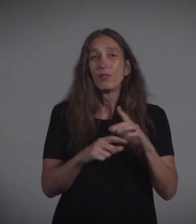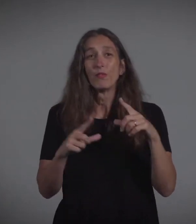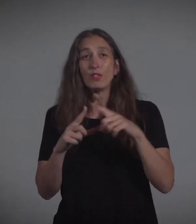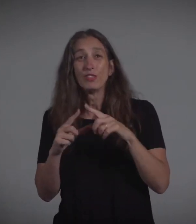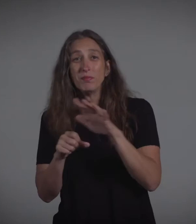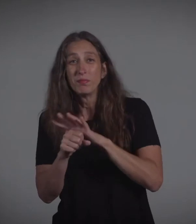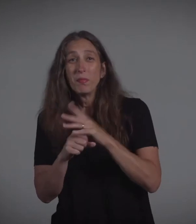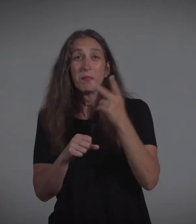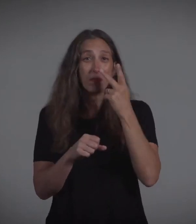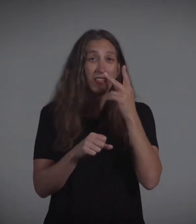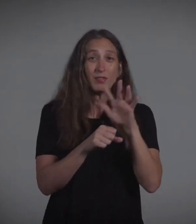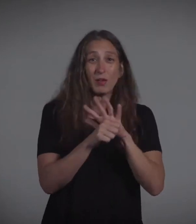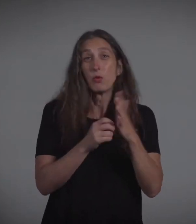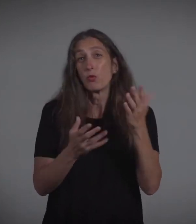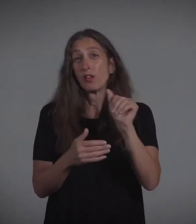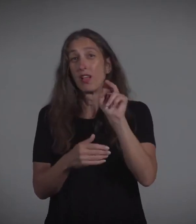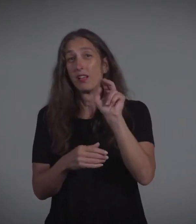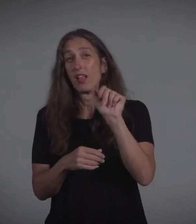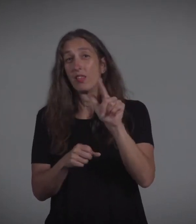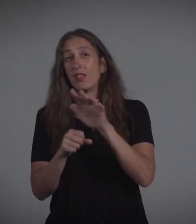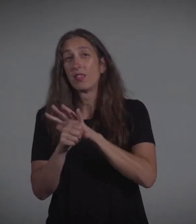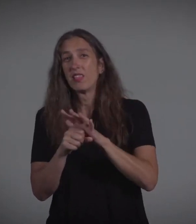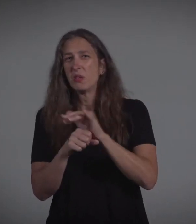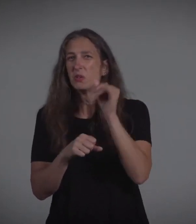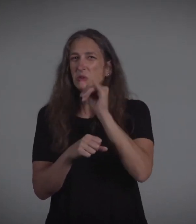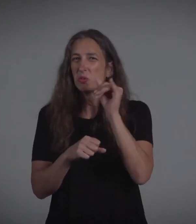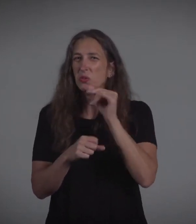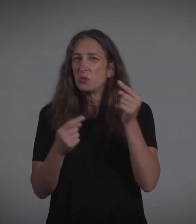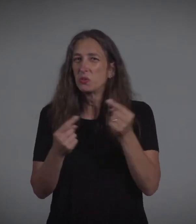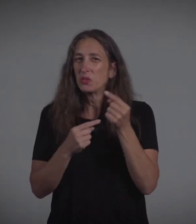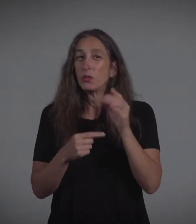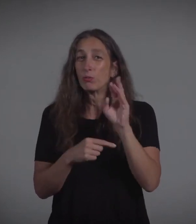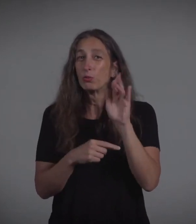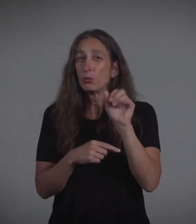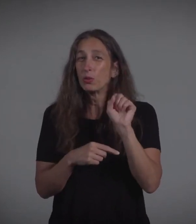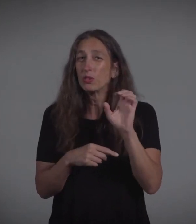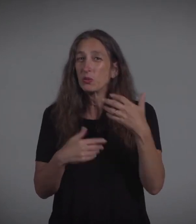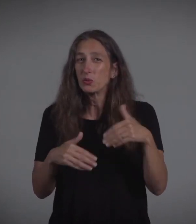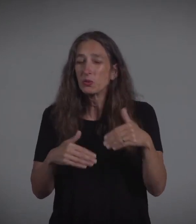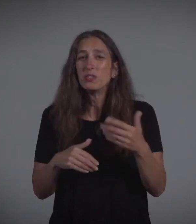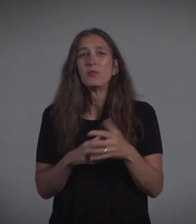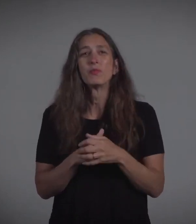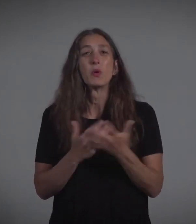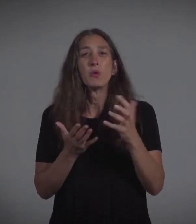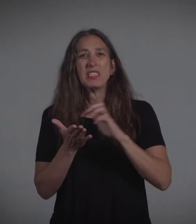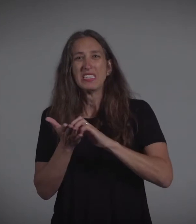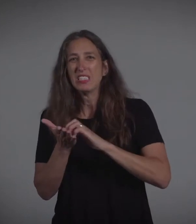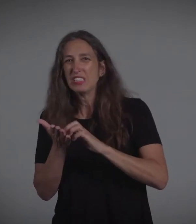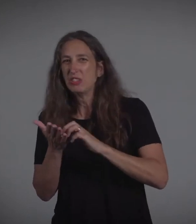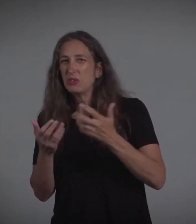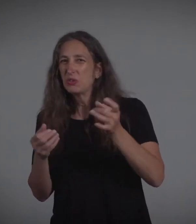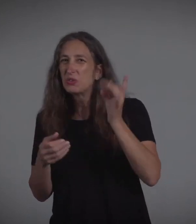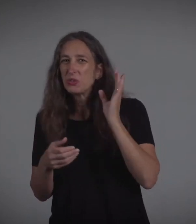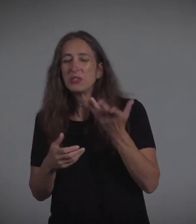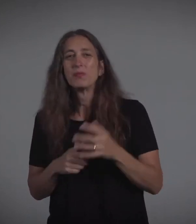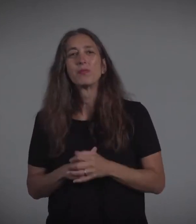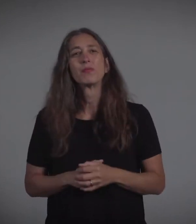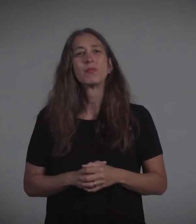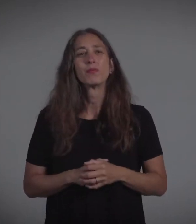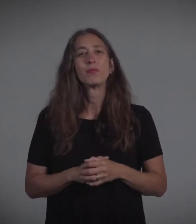Areas around the breasts, vagina, penis, or anus may be painful and bruised. There may be scratches.